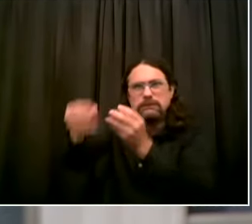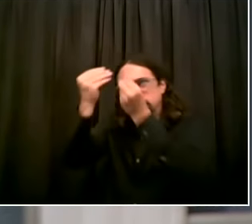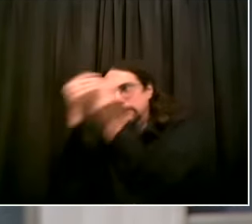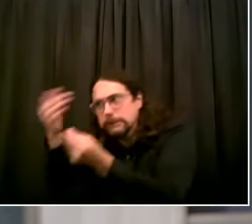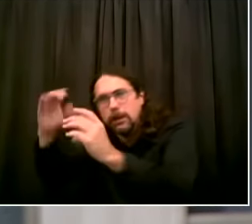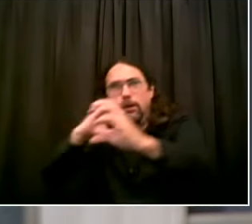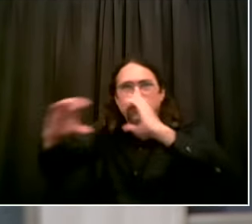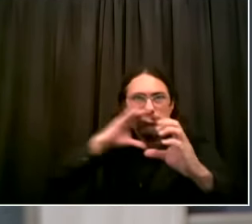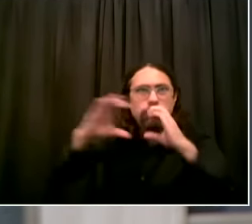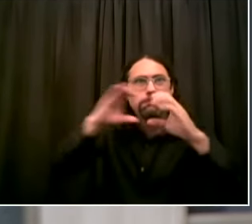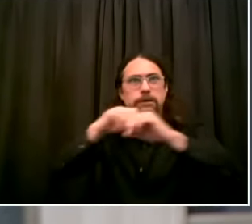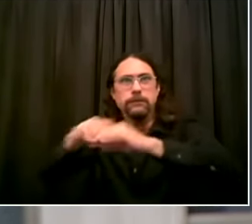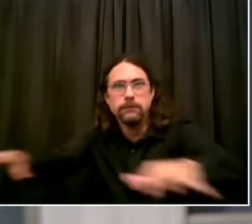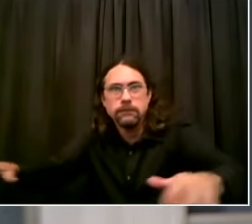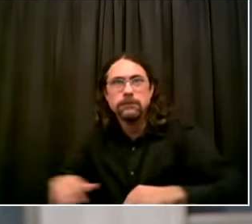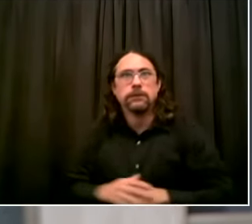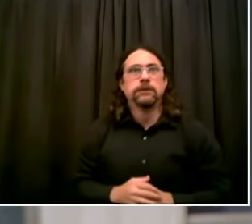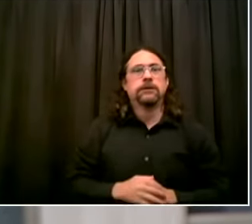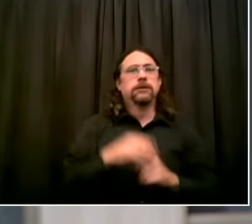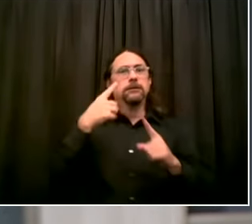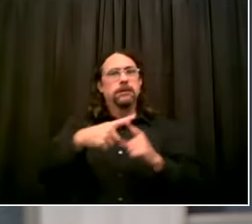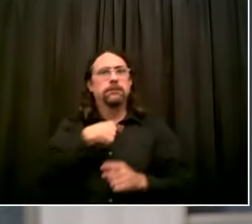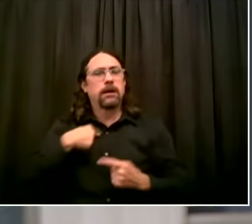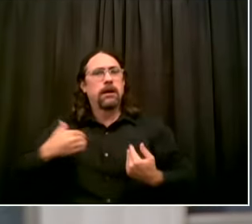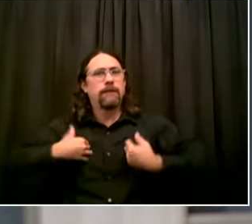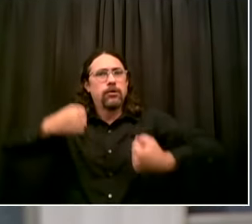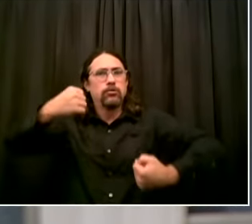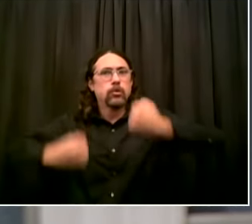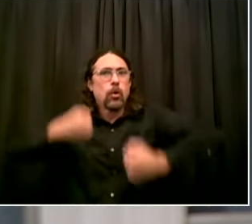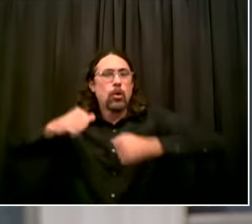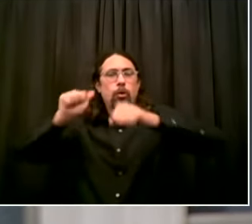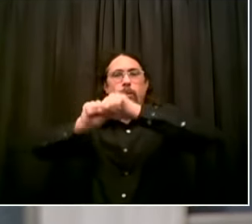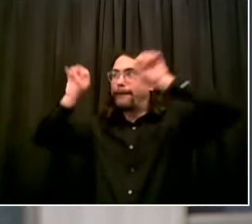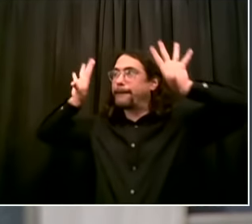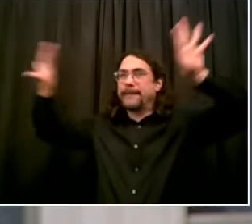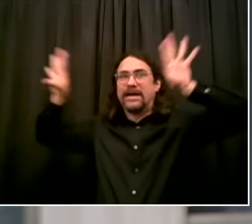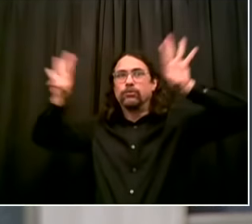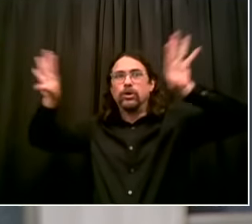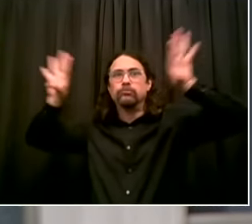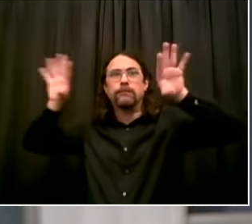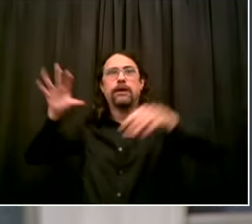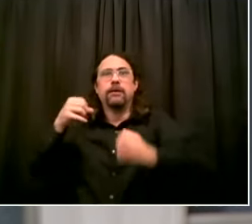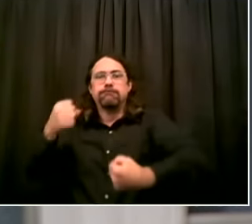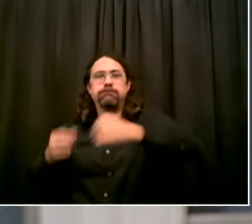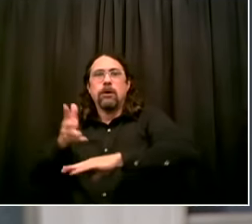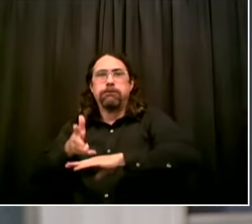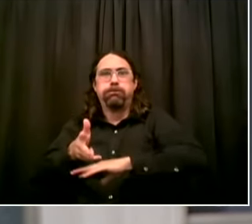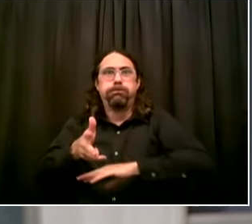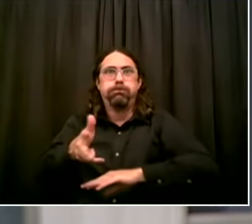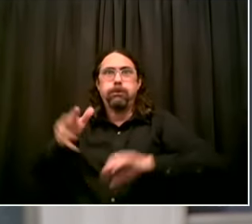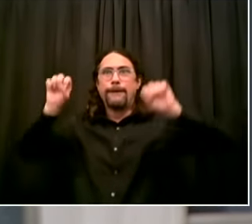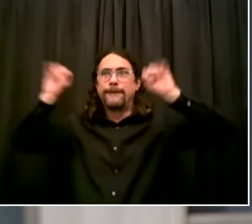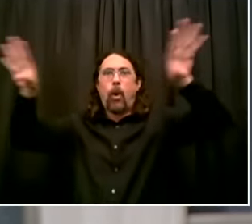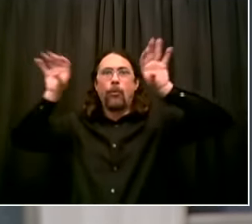CAPACITY, AUGMENTING ENGAGEMENT. WE E MOVED 11 MOBILE TESTING SITES INTO THESE